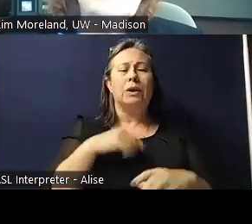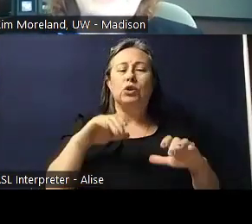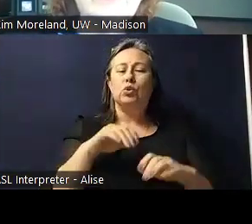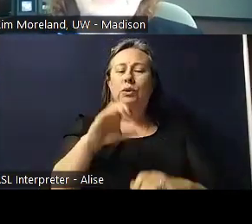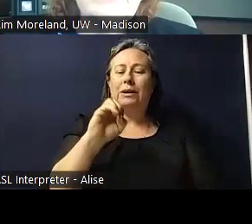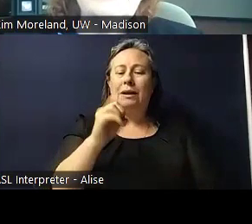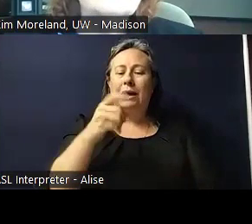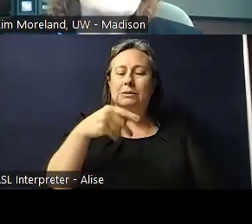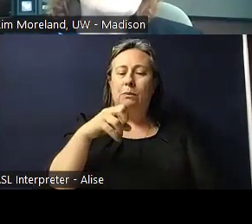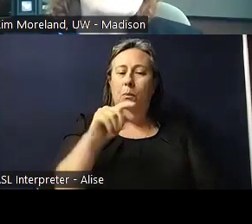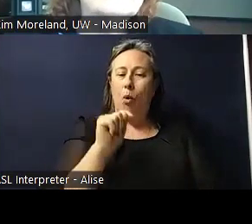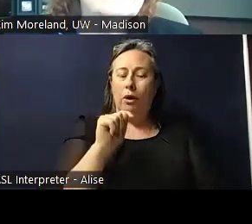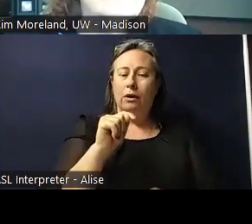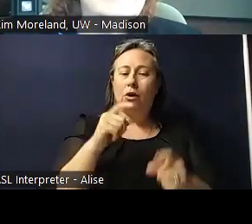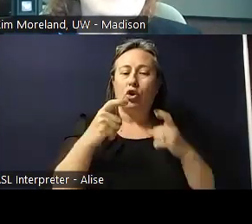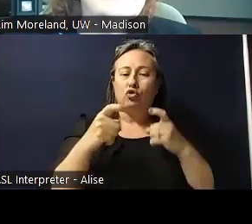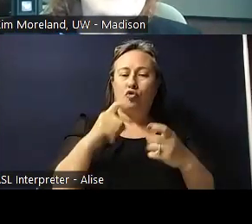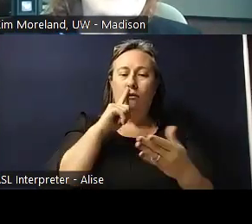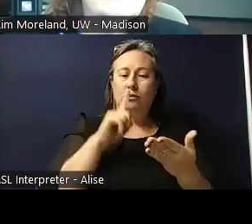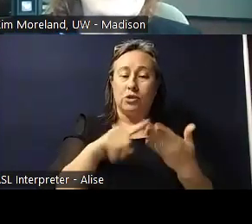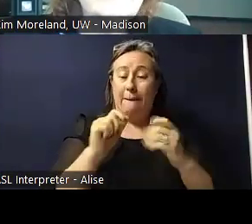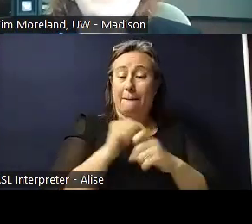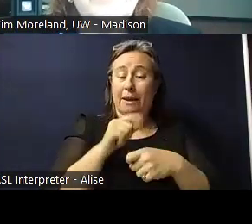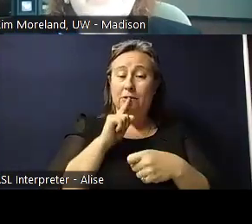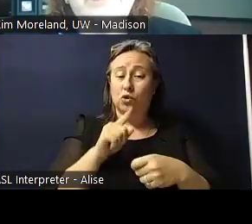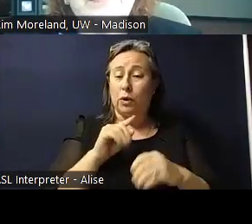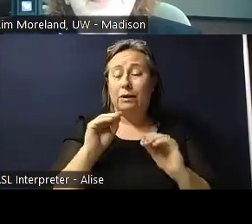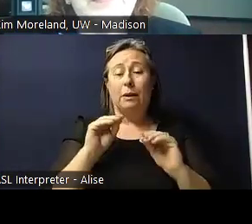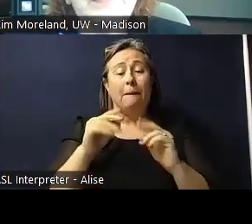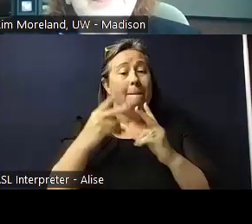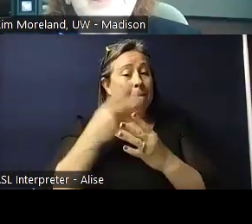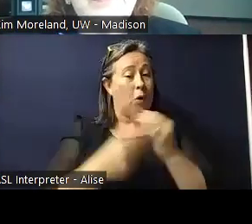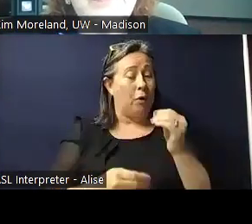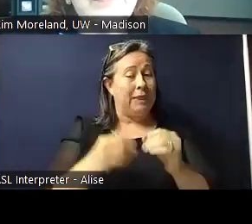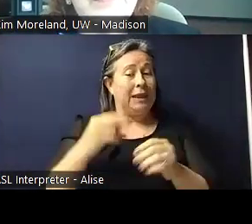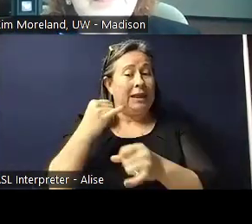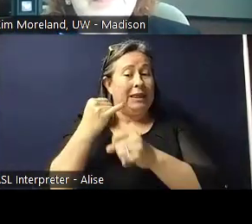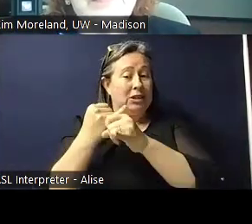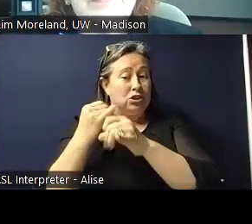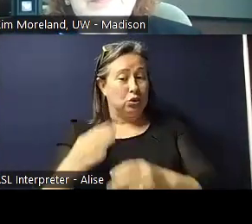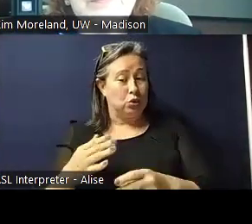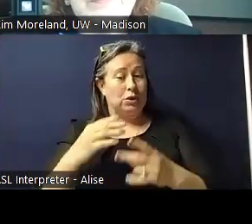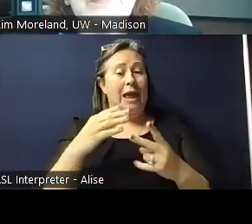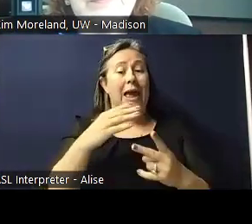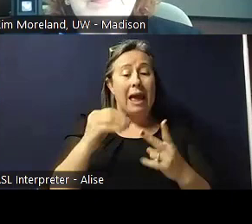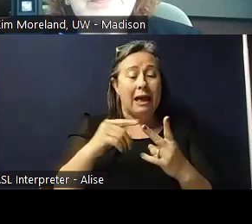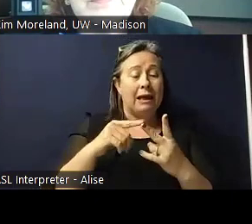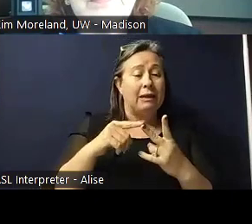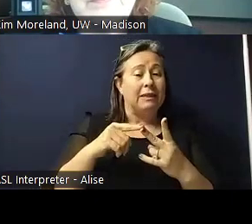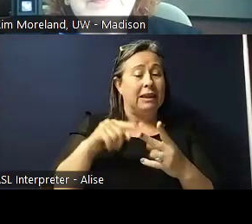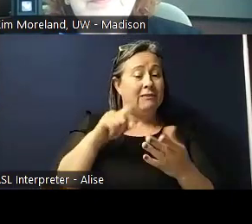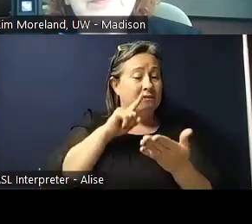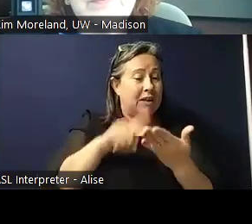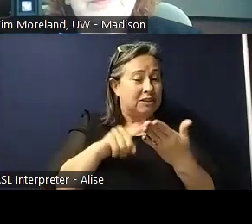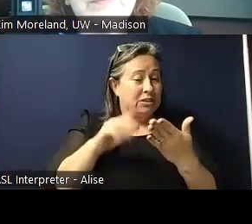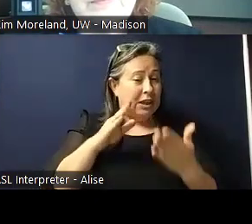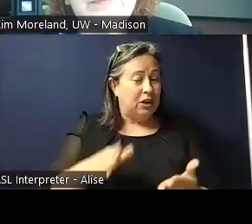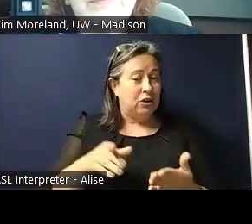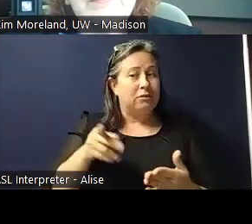We check and make sure that neither the institution or the investigators that we're considering working with are restricted parties